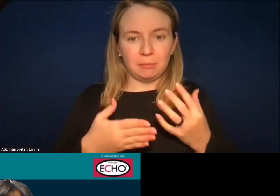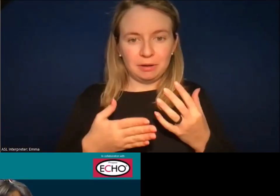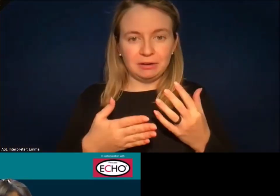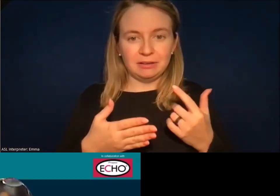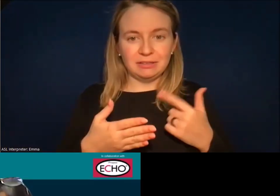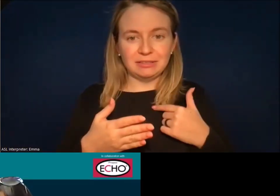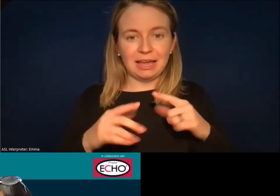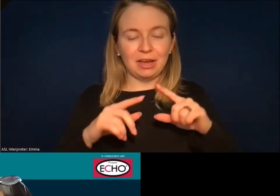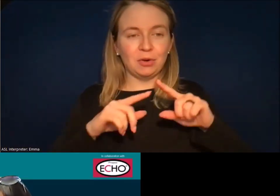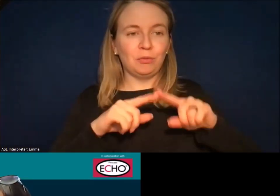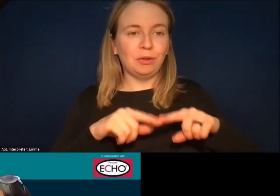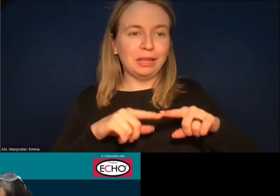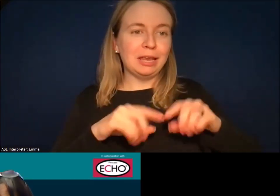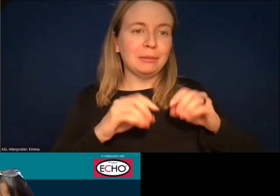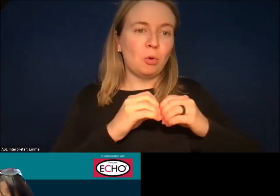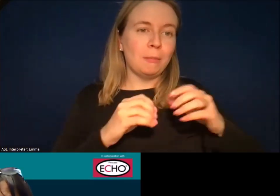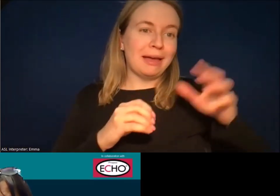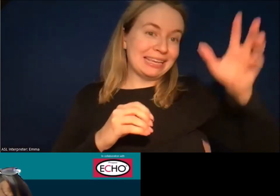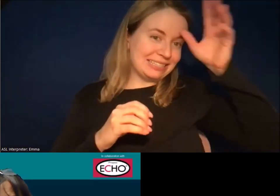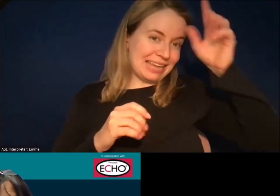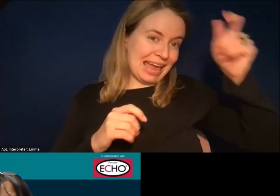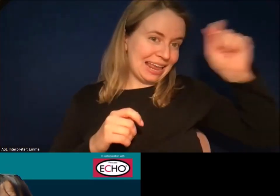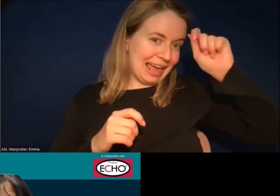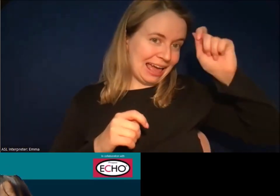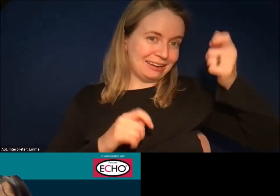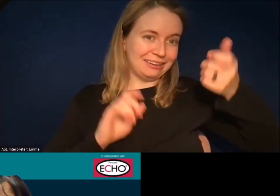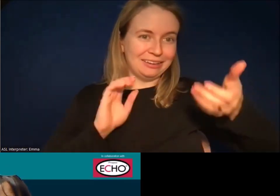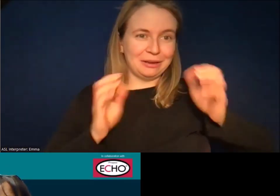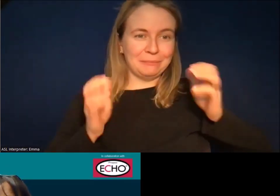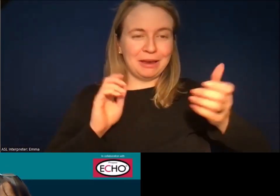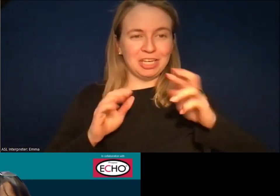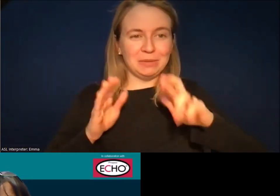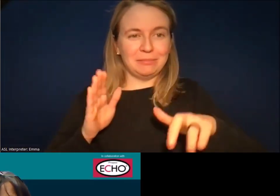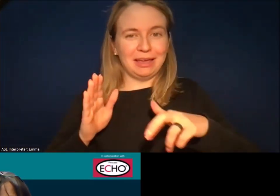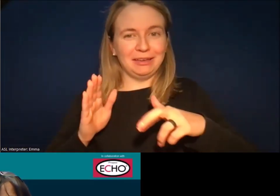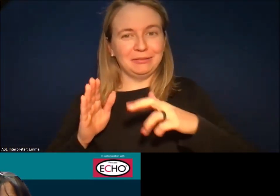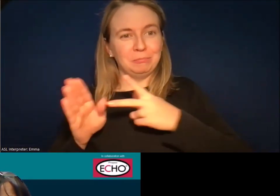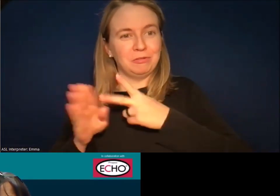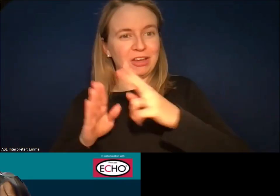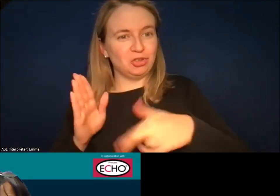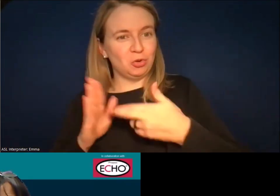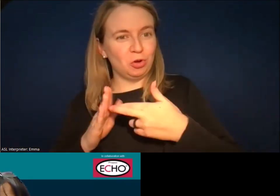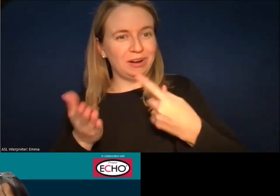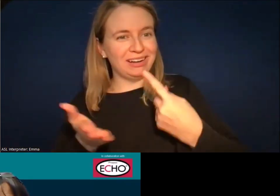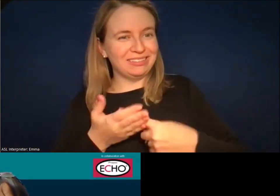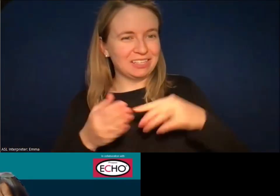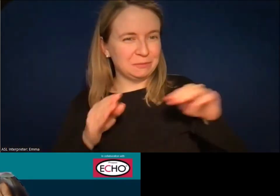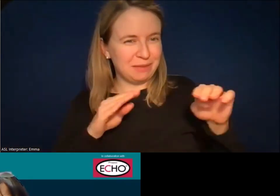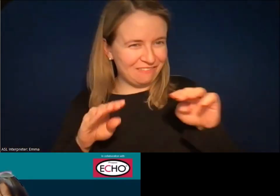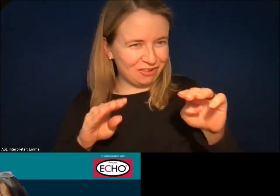dad role that more than my professional role, when I start talking about behaviors, and I try not to play in that area too